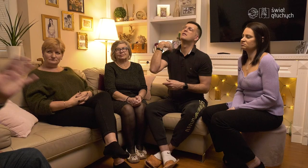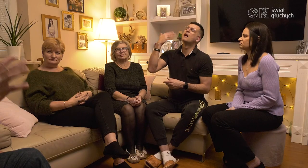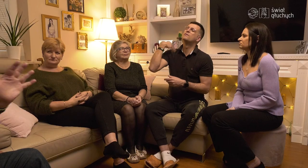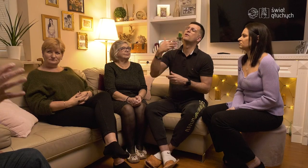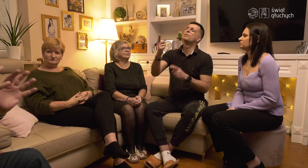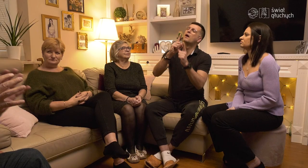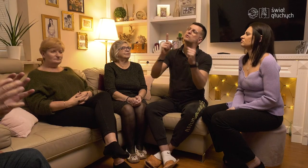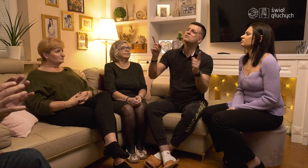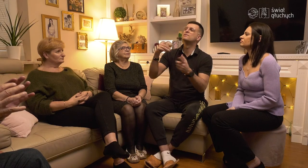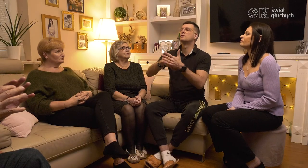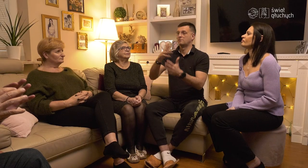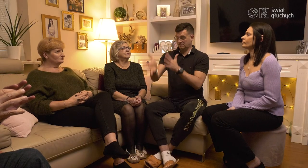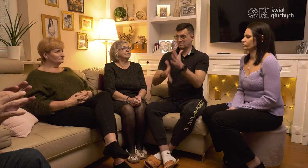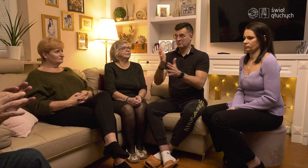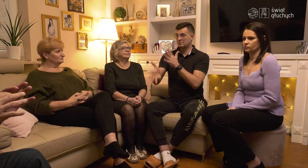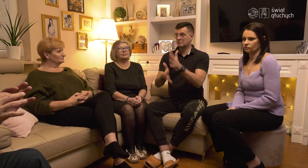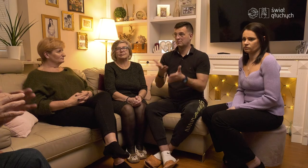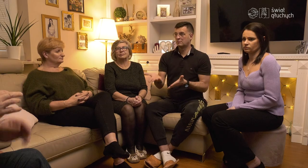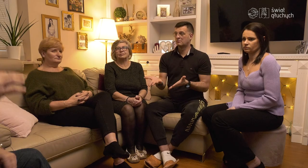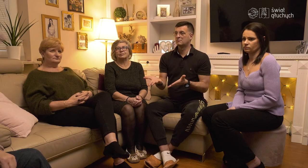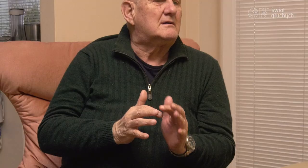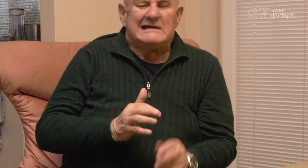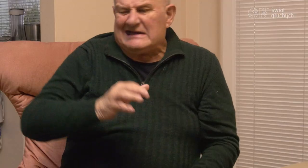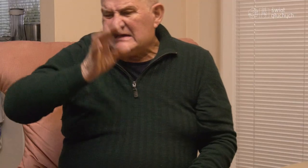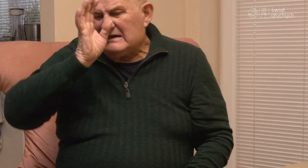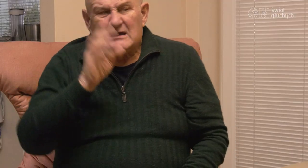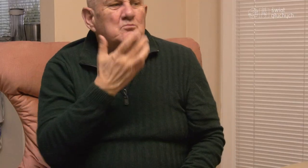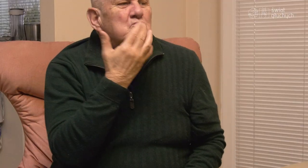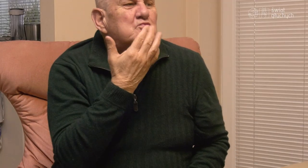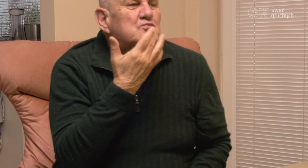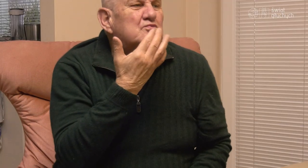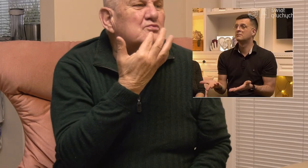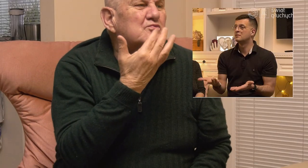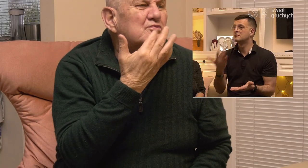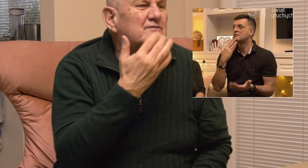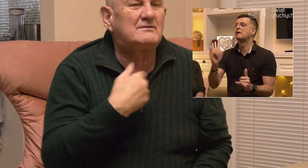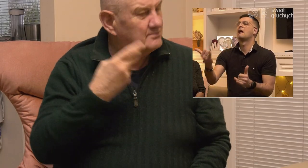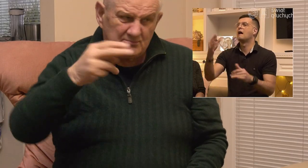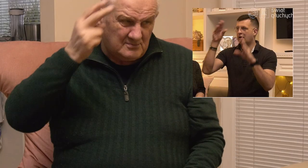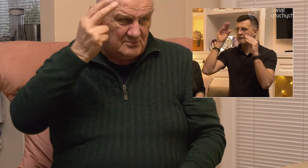[Rafał]: And when you went to school, were the teachers, educators signing? [Tadeusz]: No! They were speaking! [Rafał]: Then how did you understand?